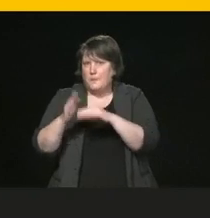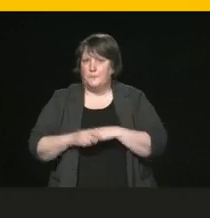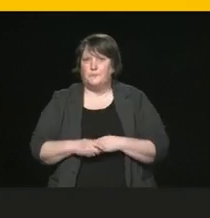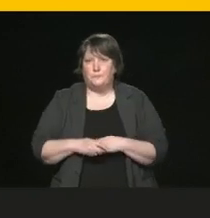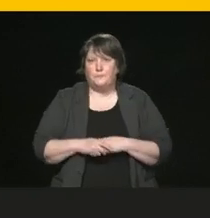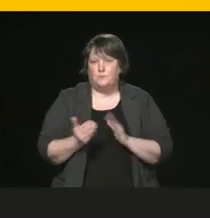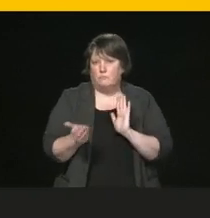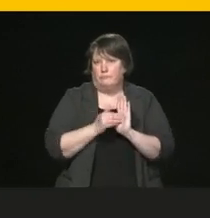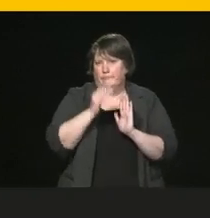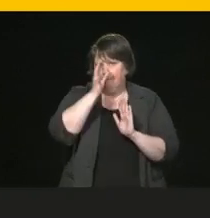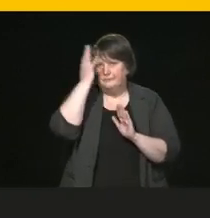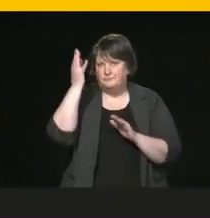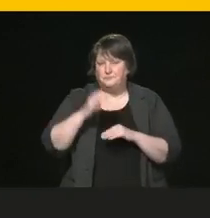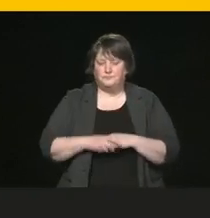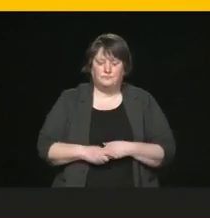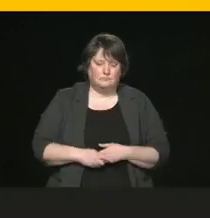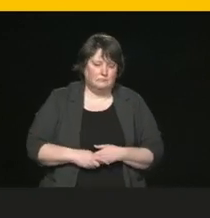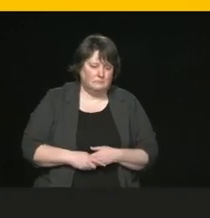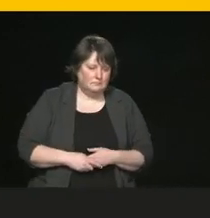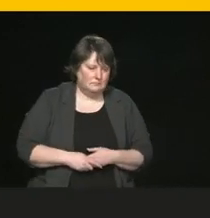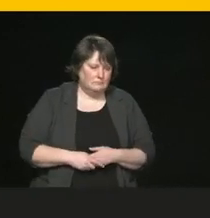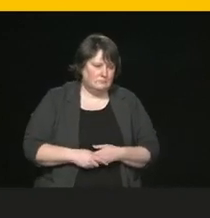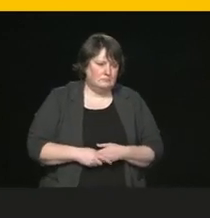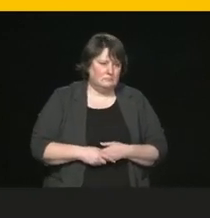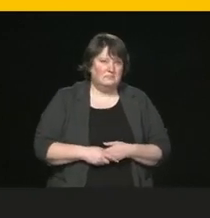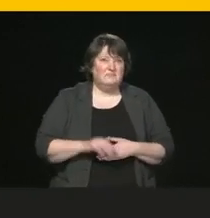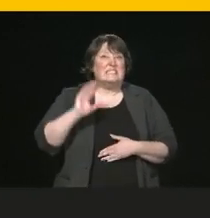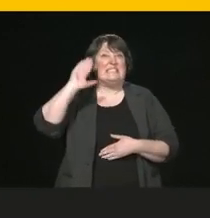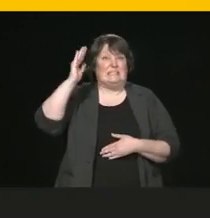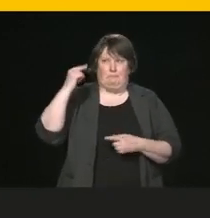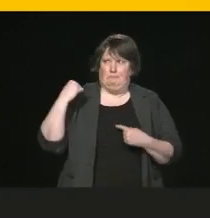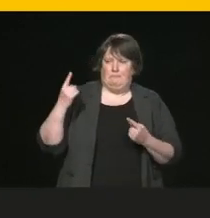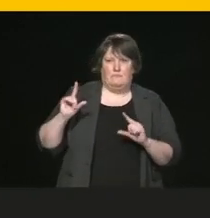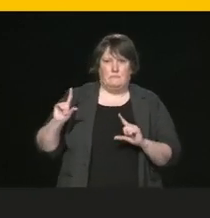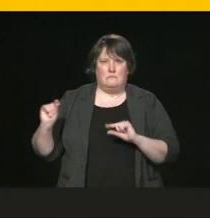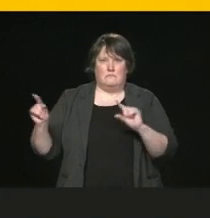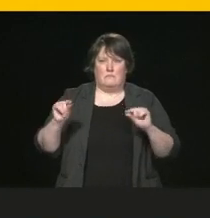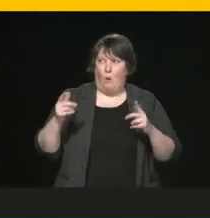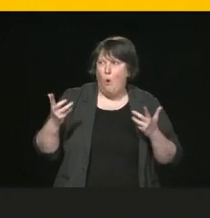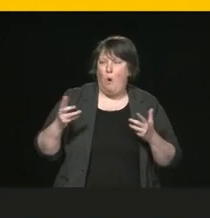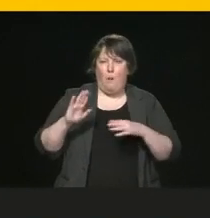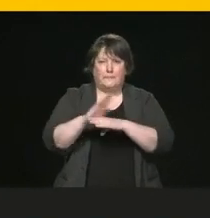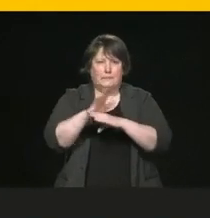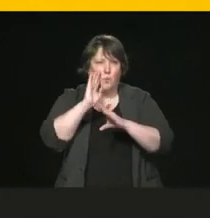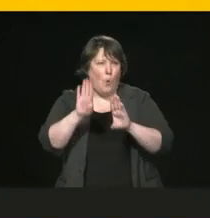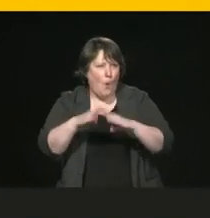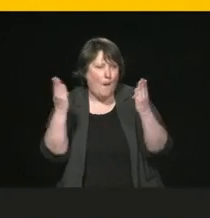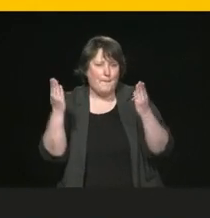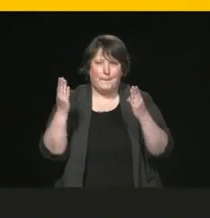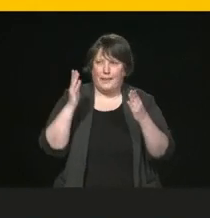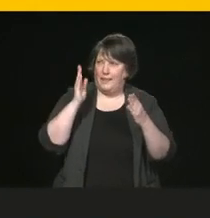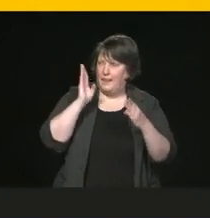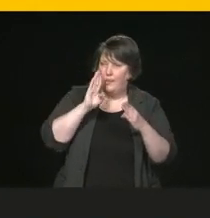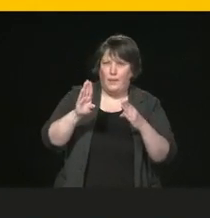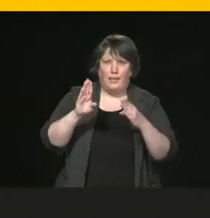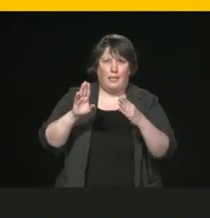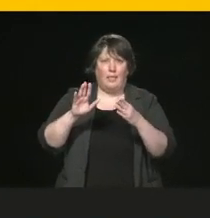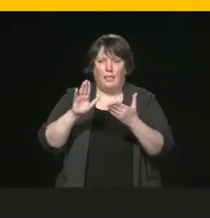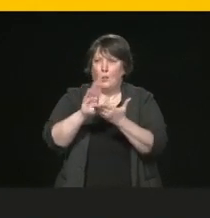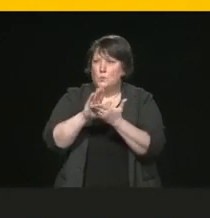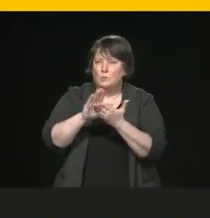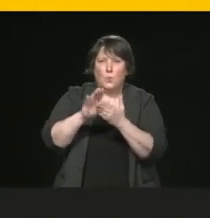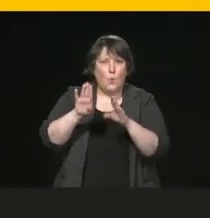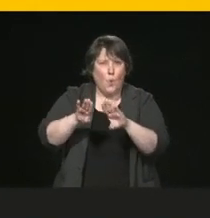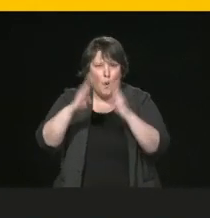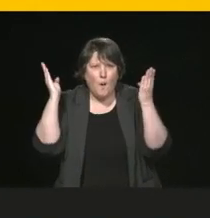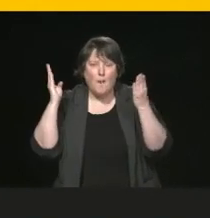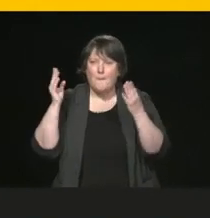AND DO THAT.